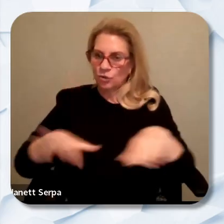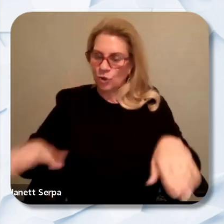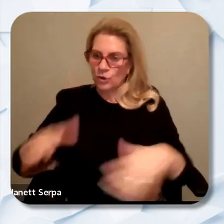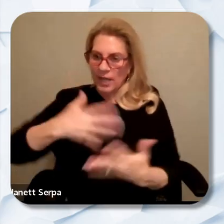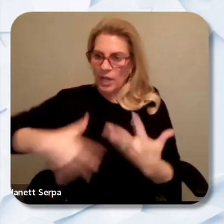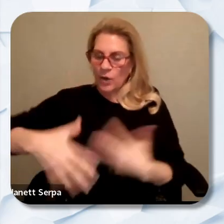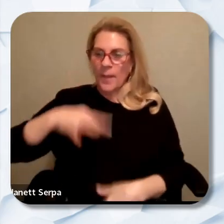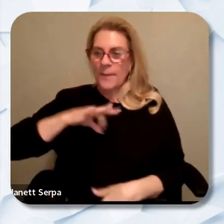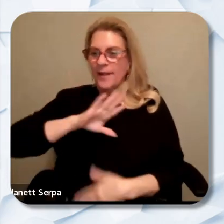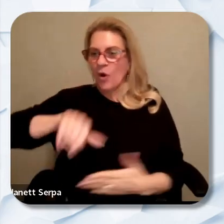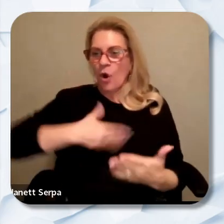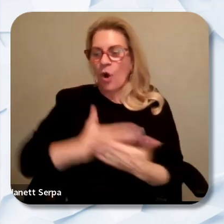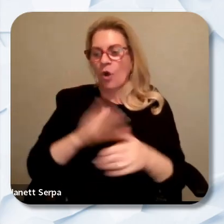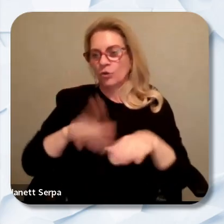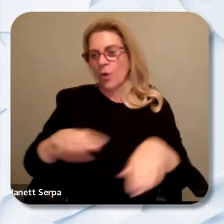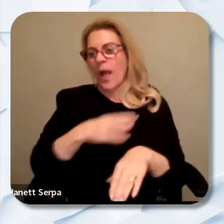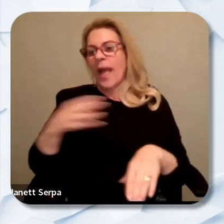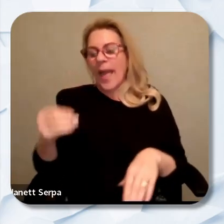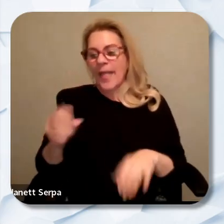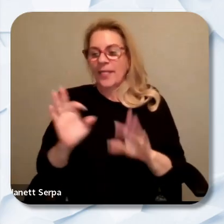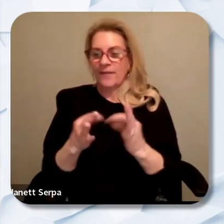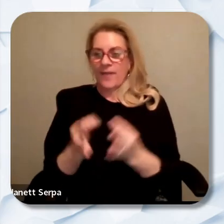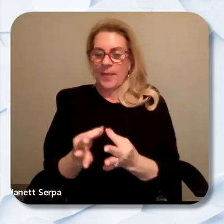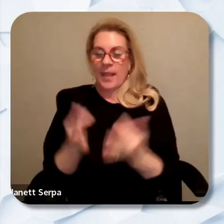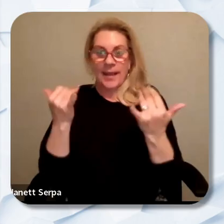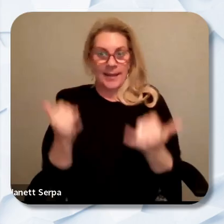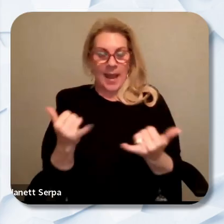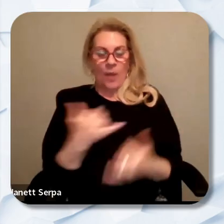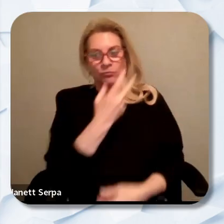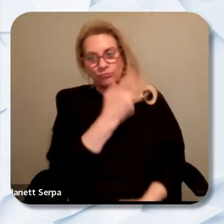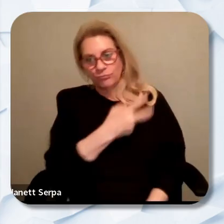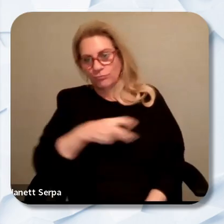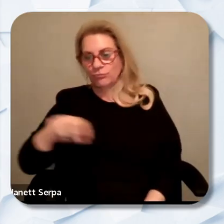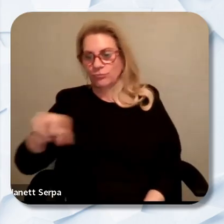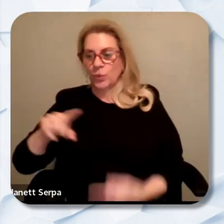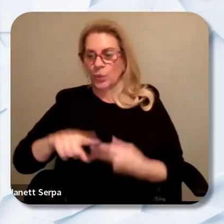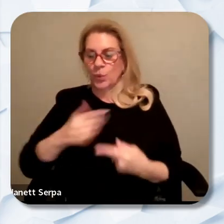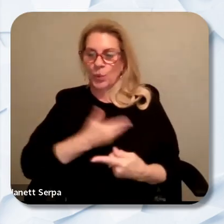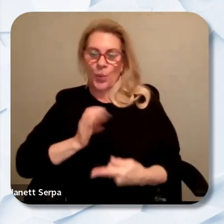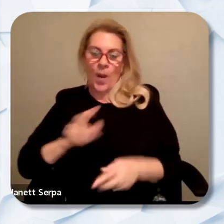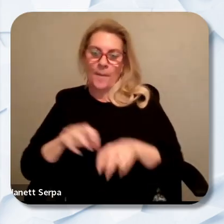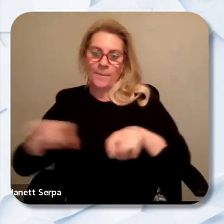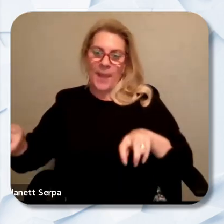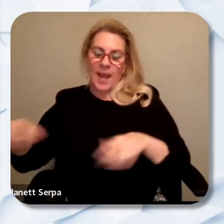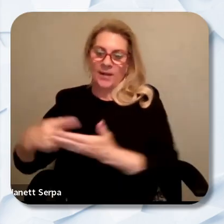all children and families. So now we're going to transition into our panel discussion. Next slide